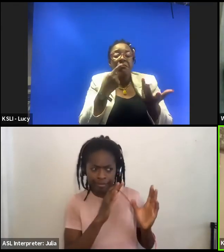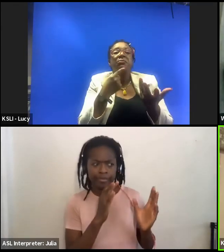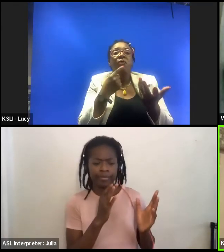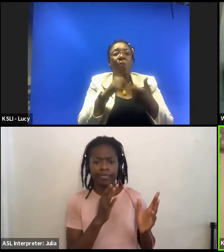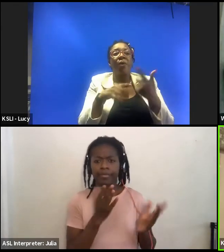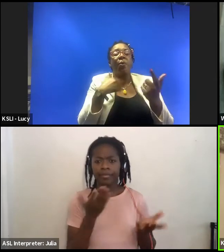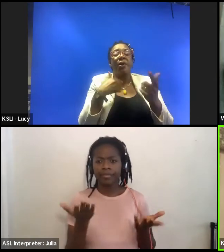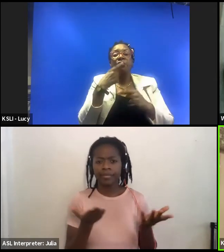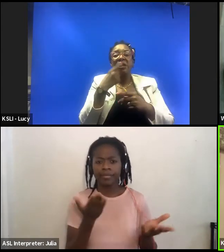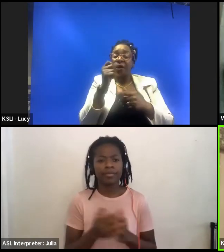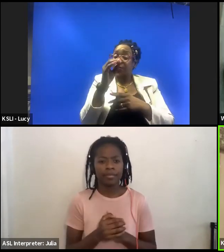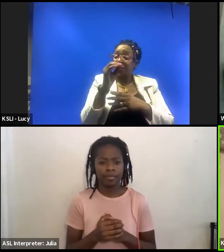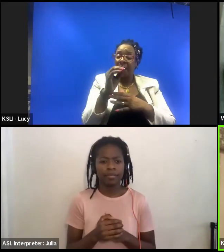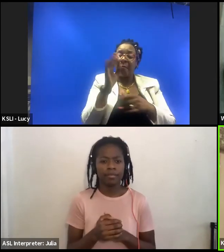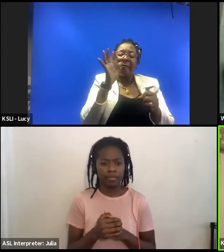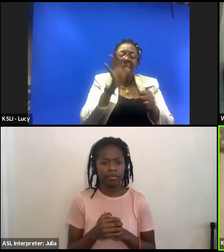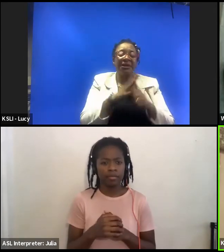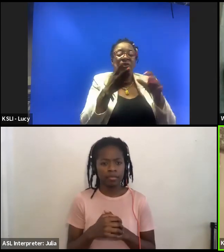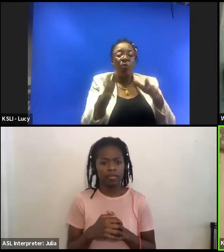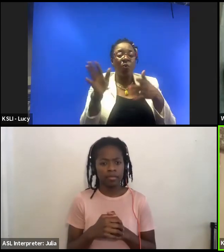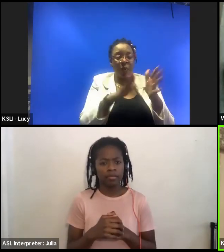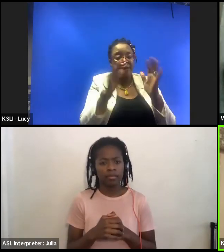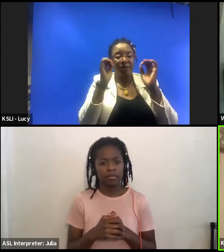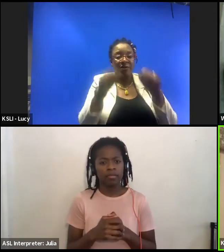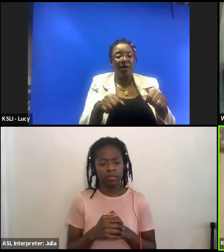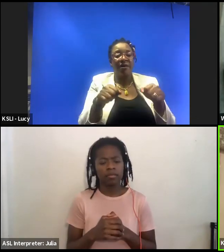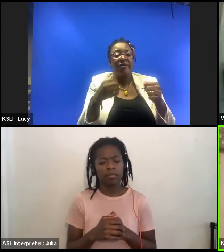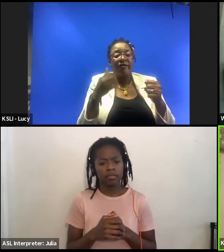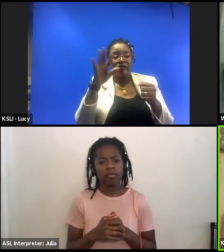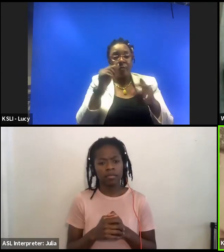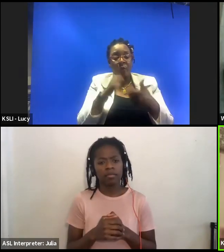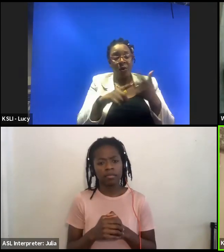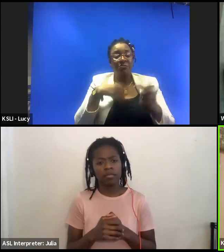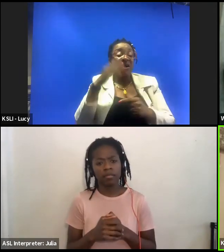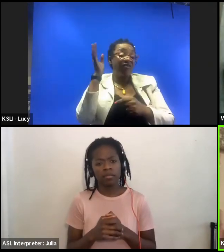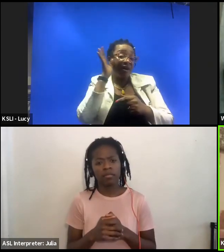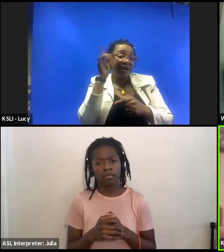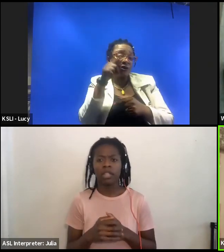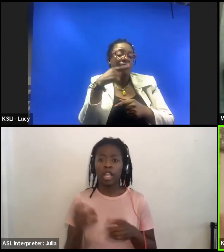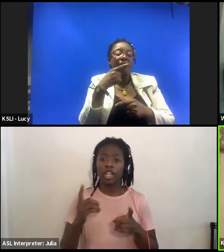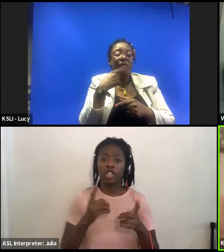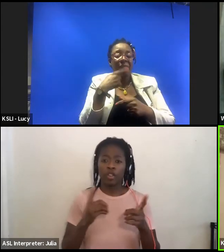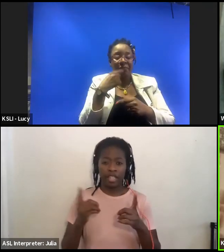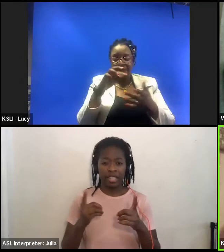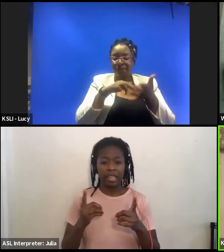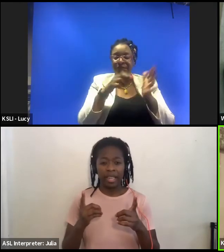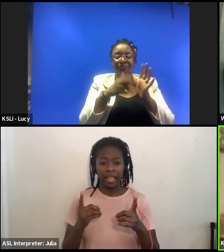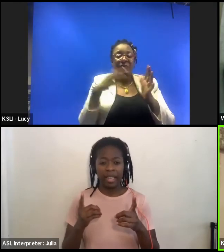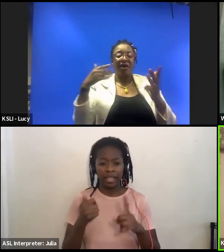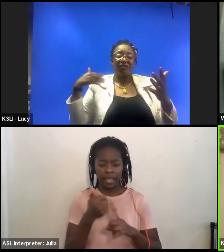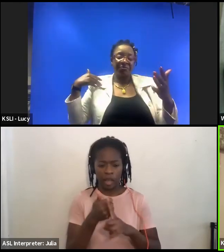And in many ways, you know, from what I've heard you say, from my experiences, directing really becomes a way to navigate all of these other external,